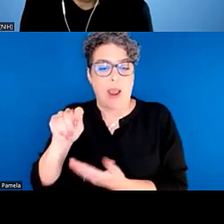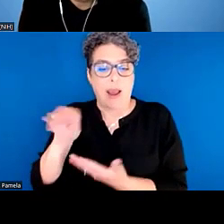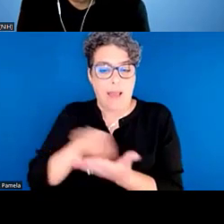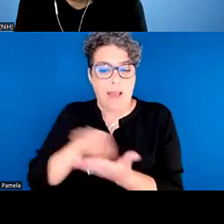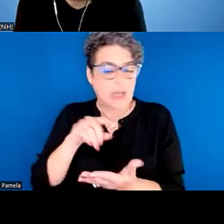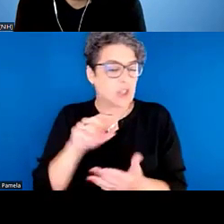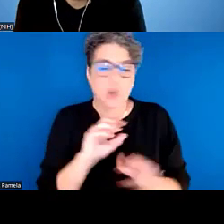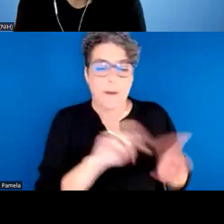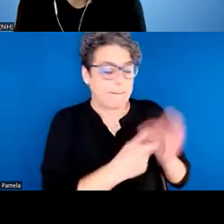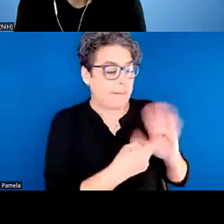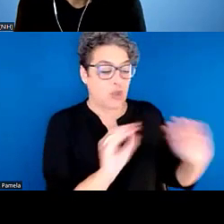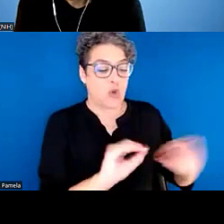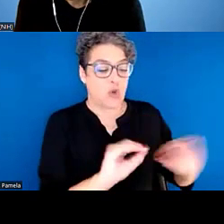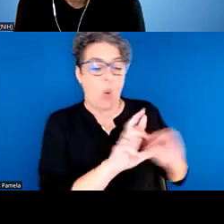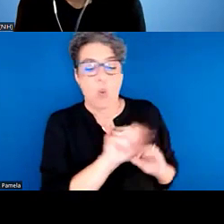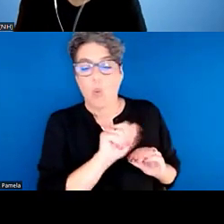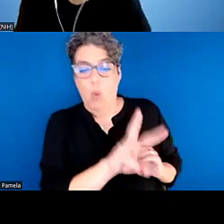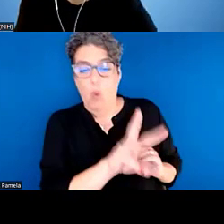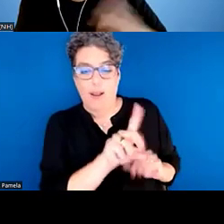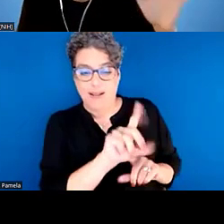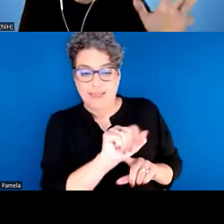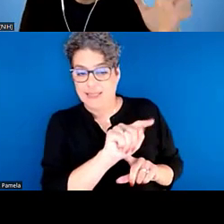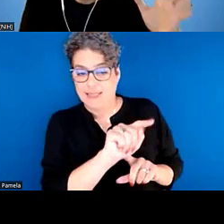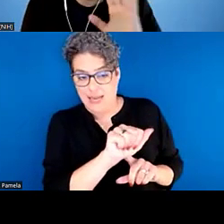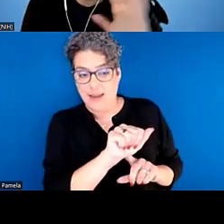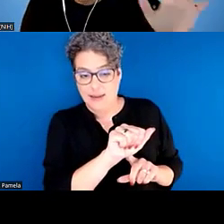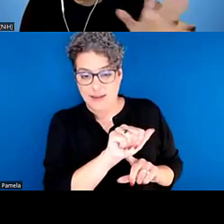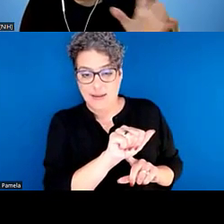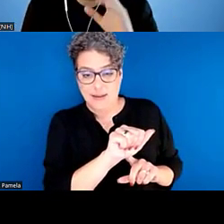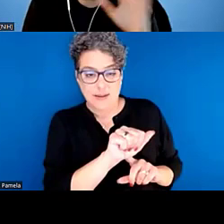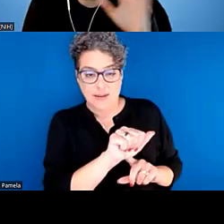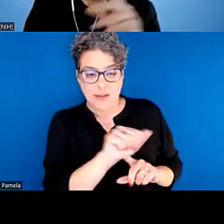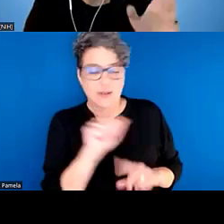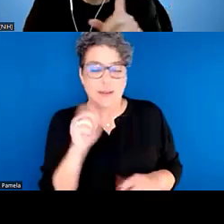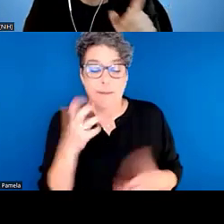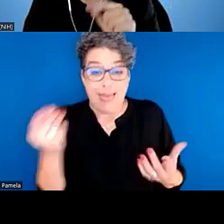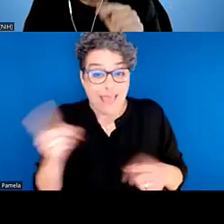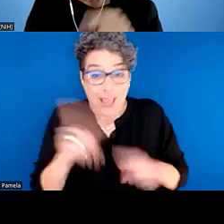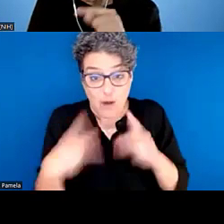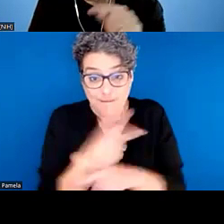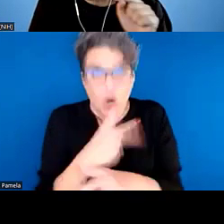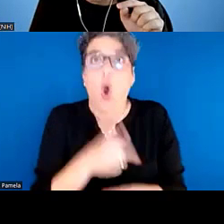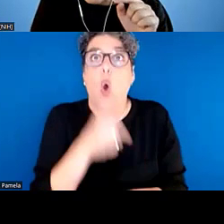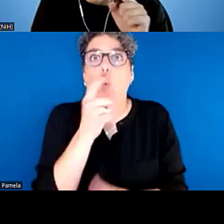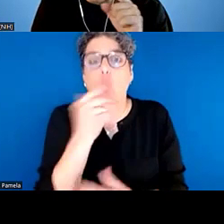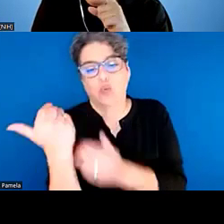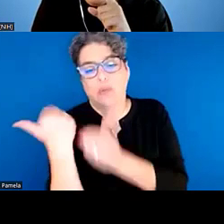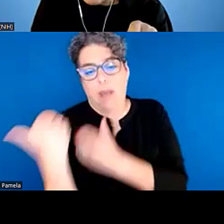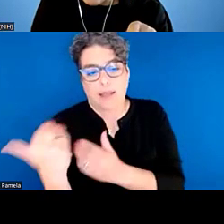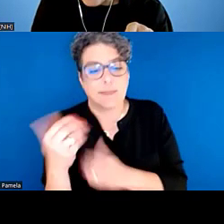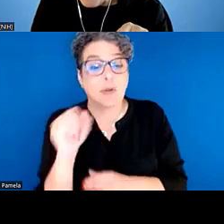Okay. They couldn't figure out who was responsible. The deciding official agrees with the committee